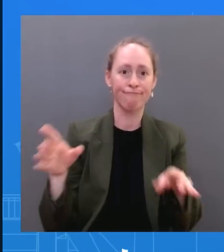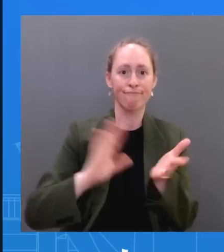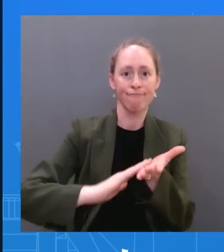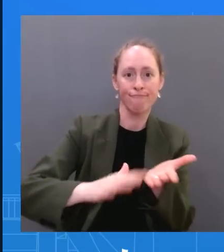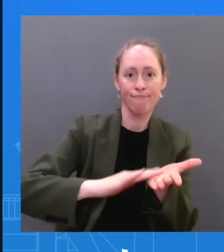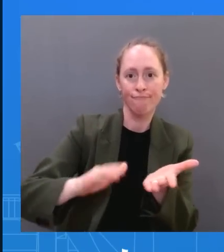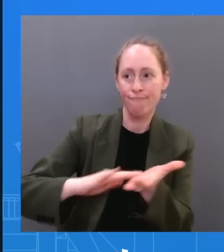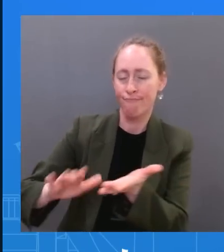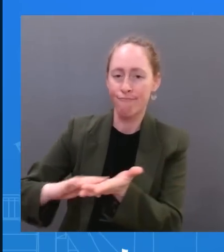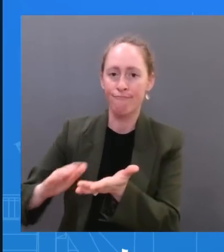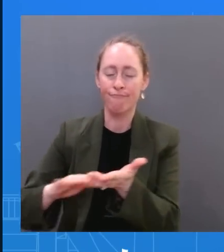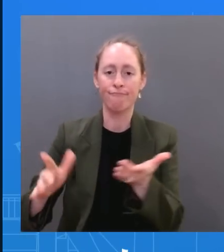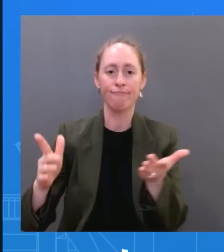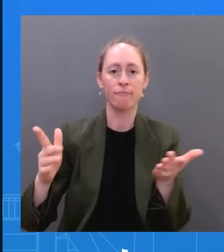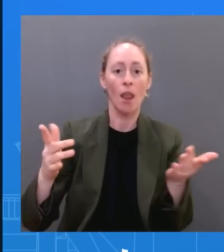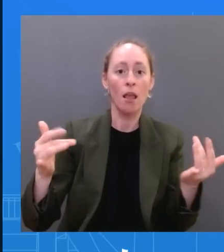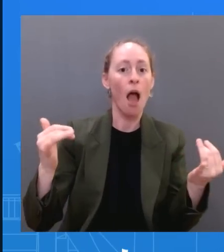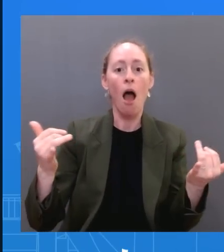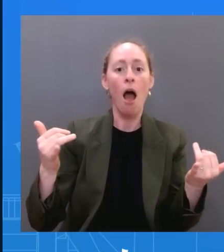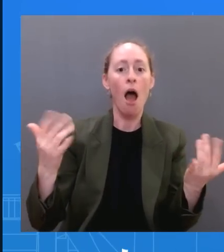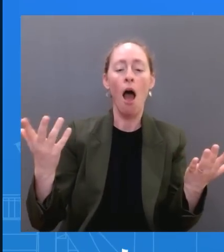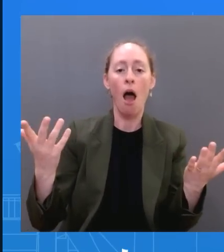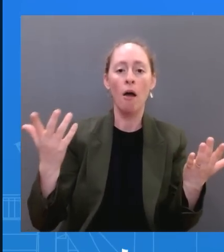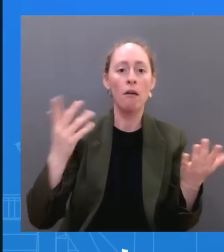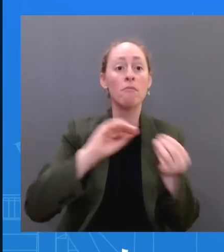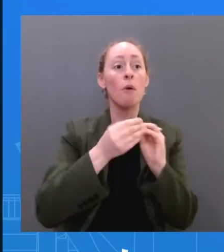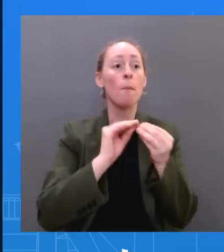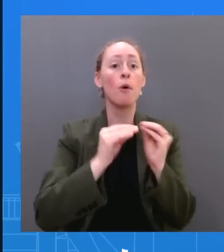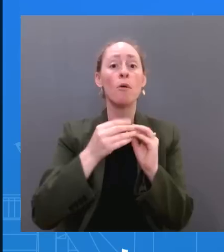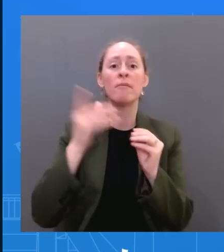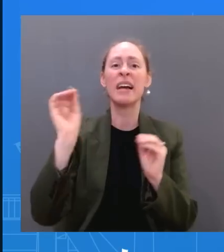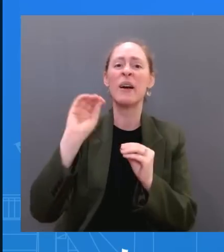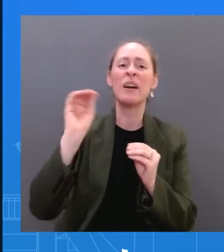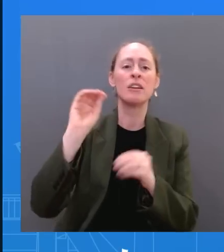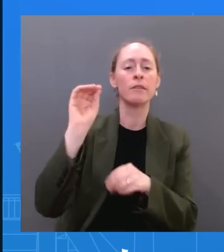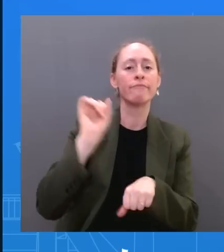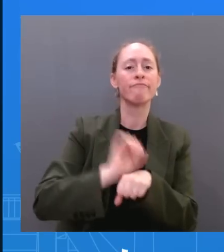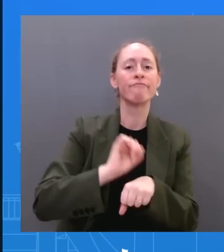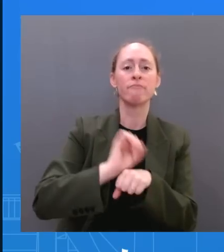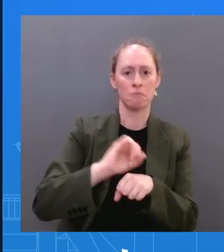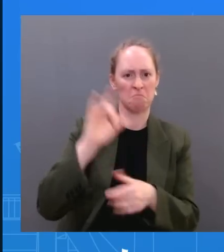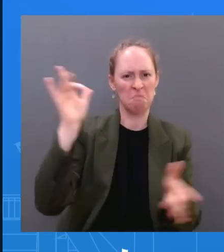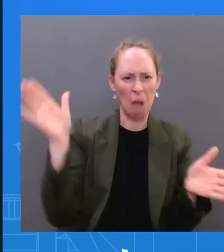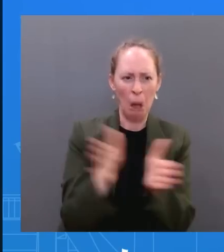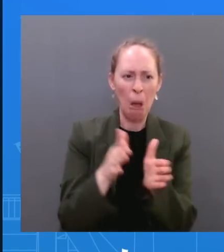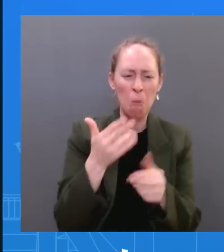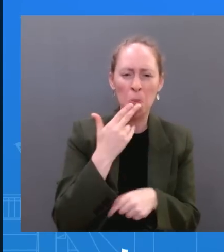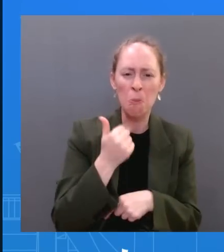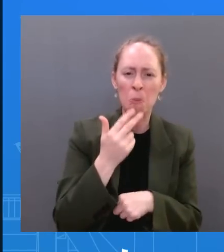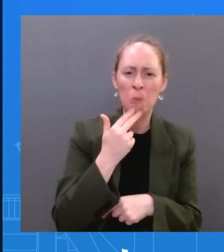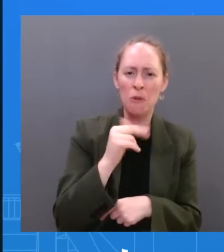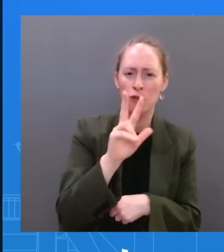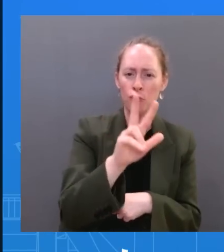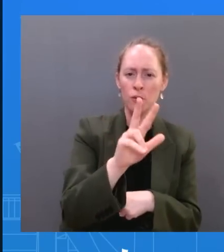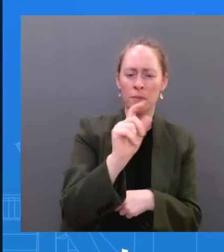The jobs number that we saw last week at 375,000 jobs created in the last month. All of these things are the --